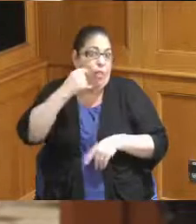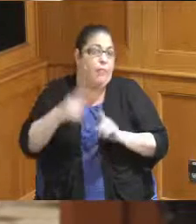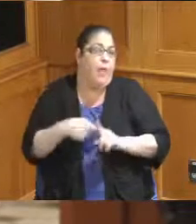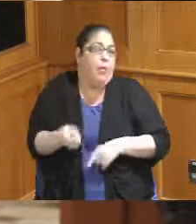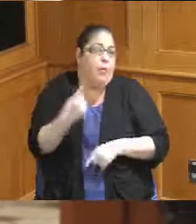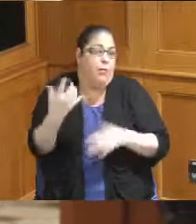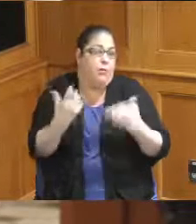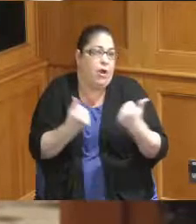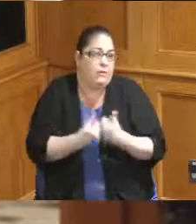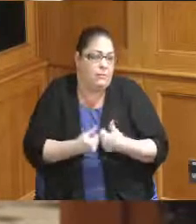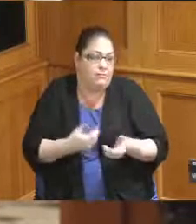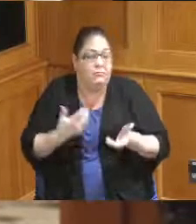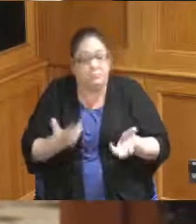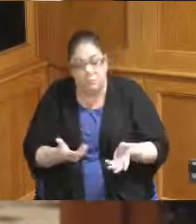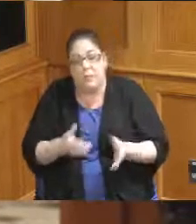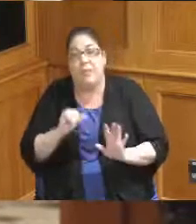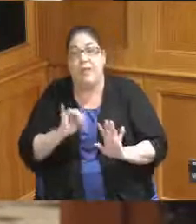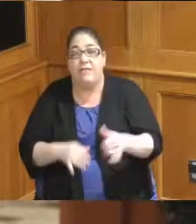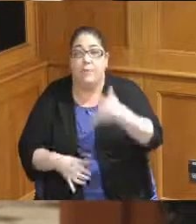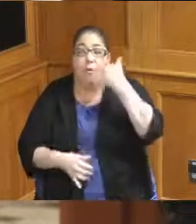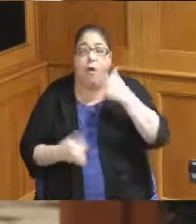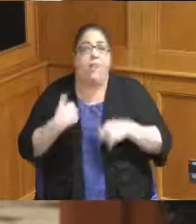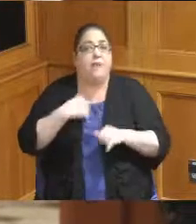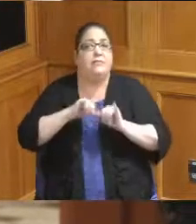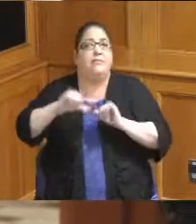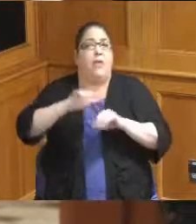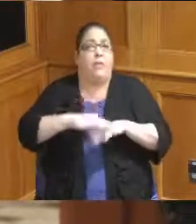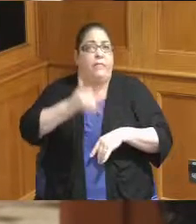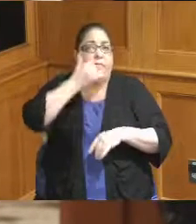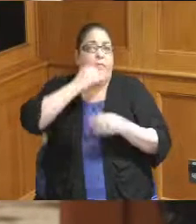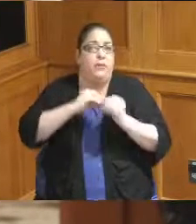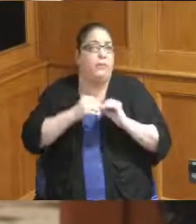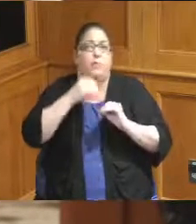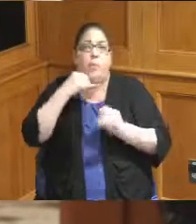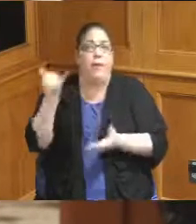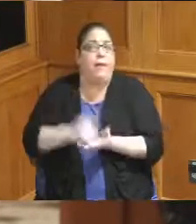had we had an extended outage we have alternate phone numbers that we would publish and we have